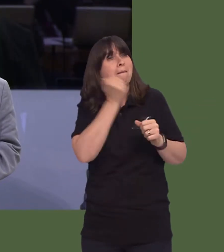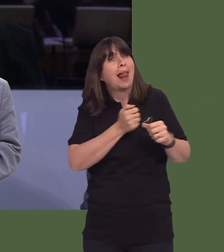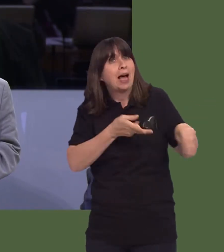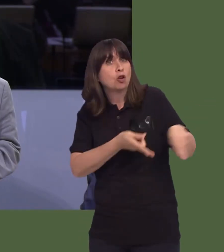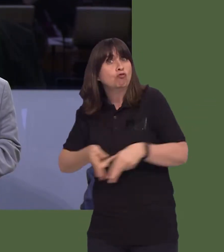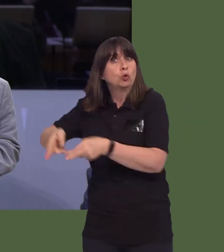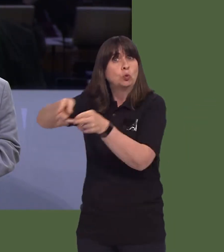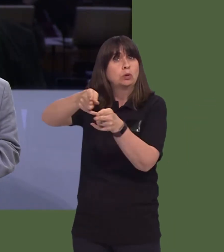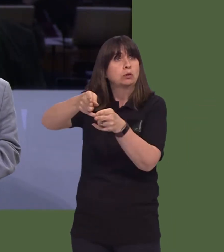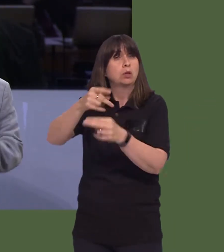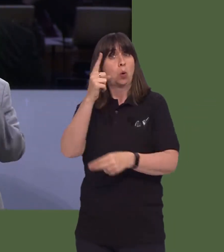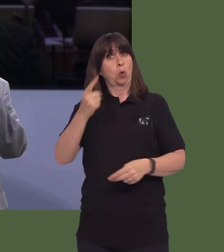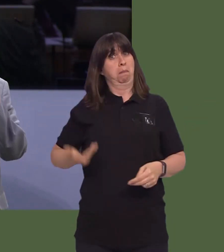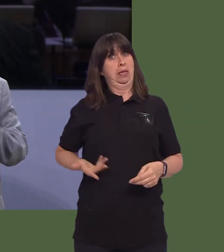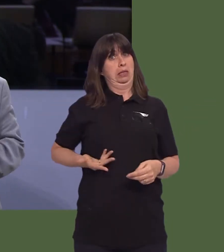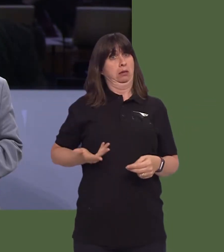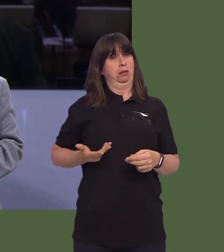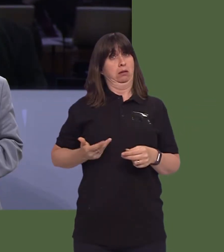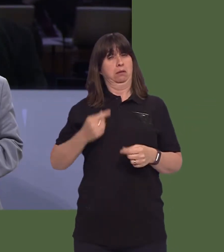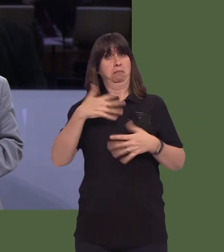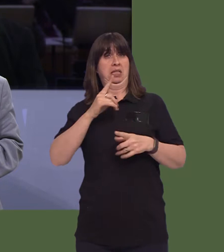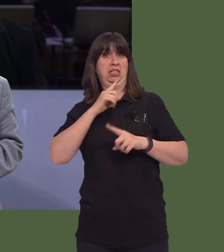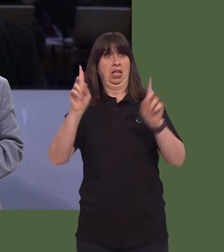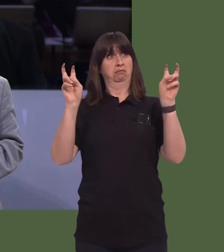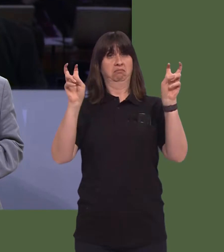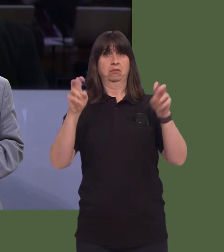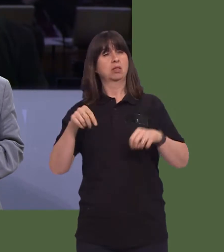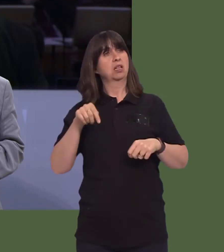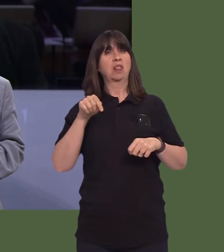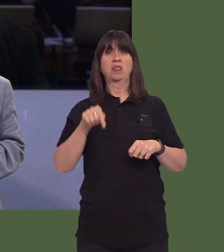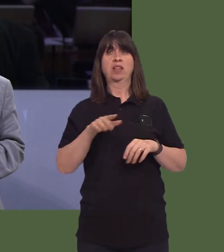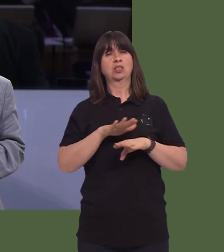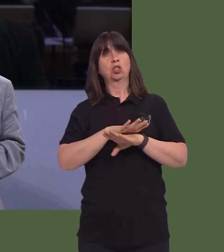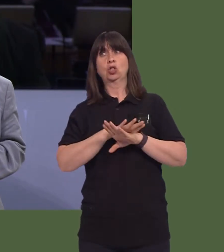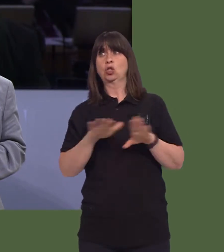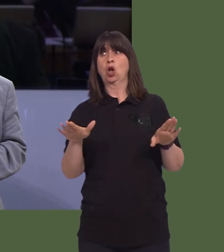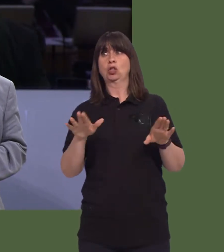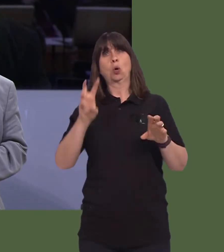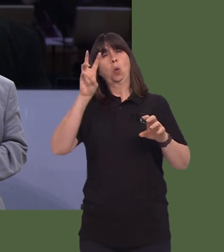As one business owner said, 'This is not a picture of Wales open for business.'